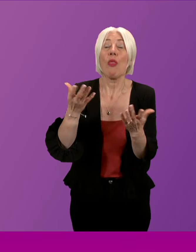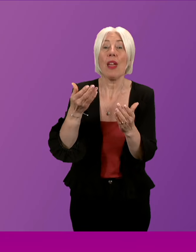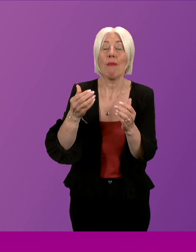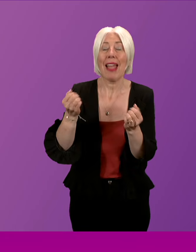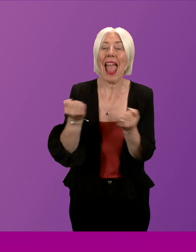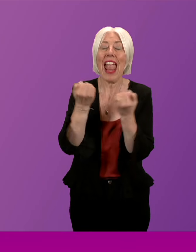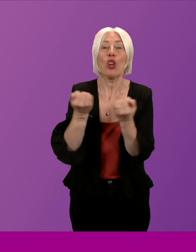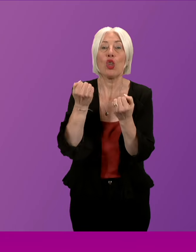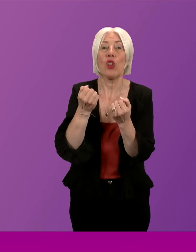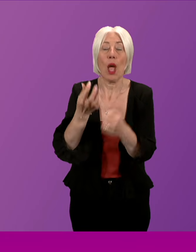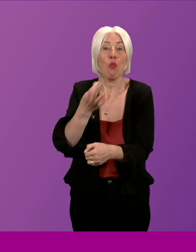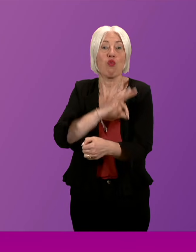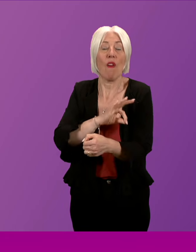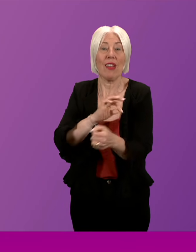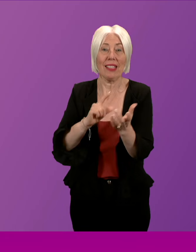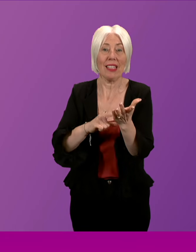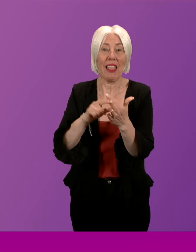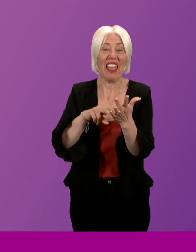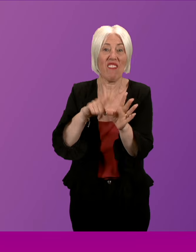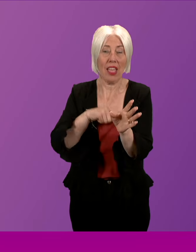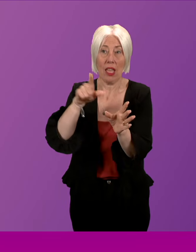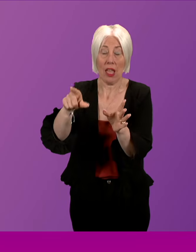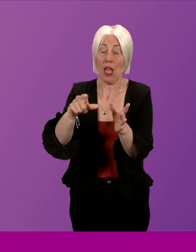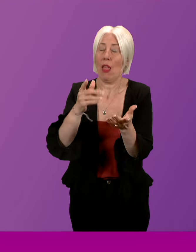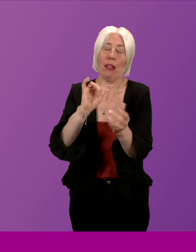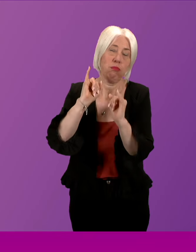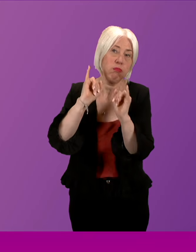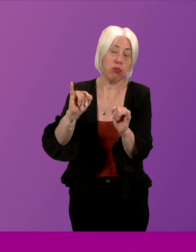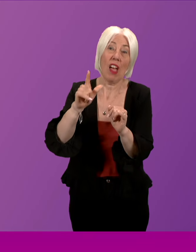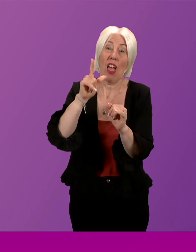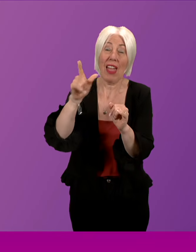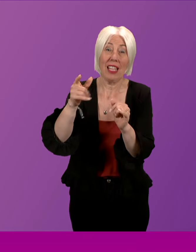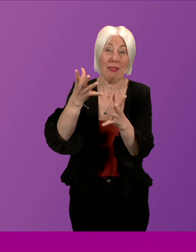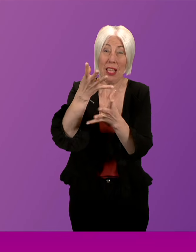which is sucking the economic life out of one of Scotland’s most dynamic and important industries.